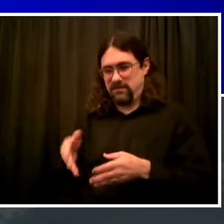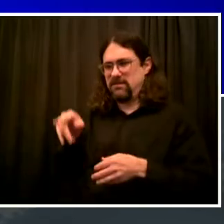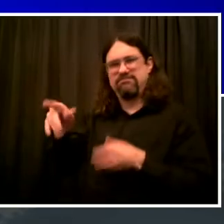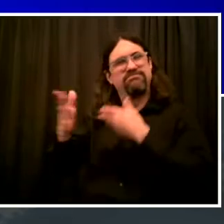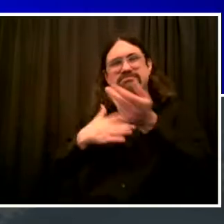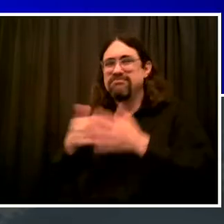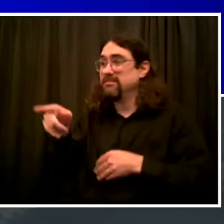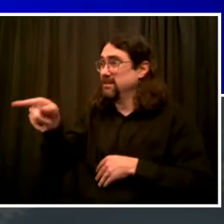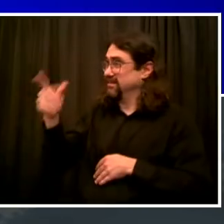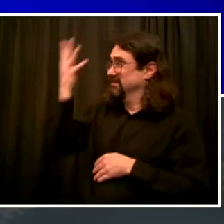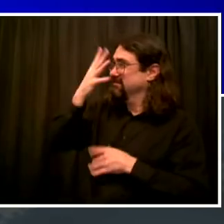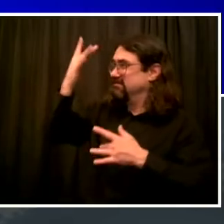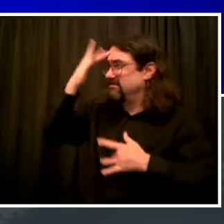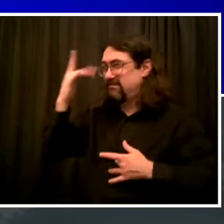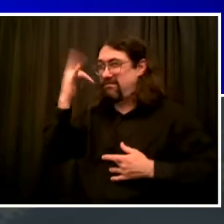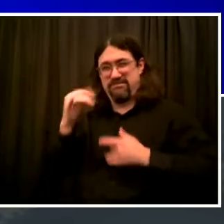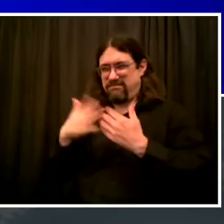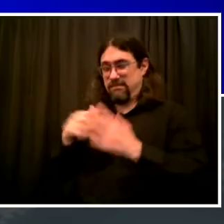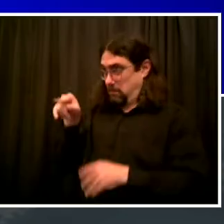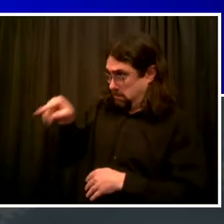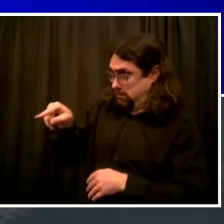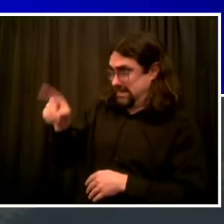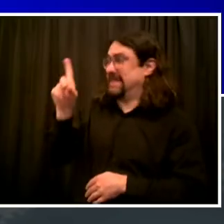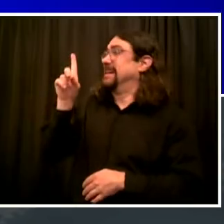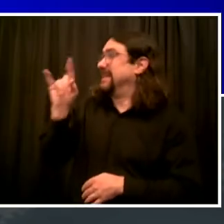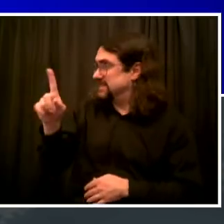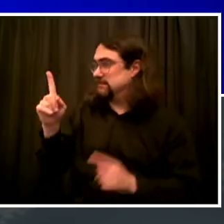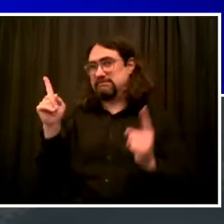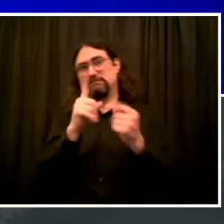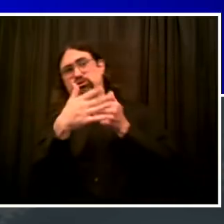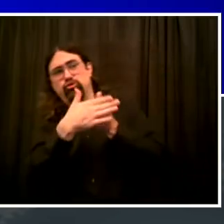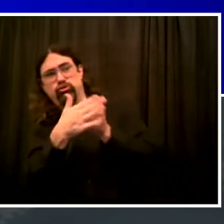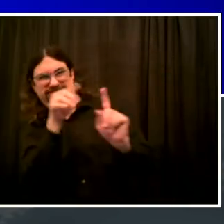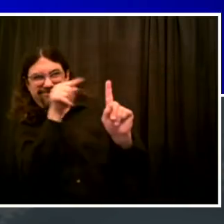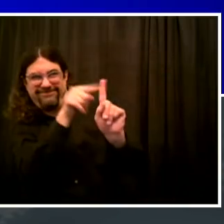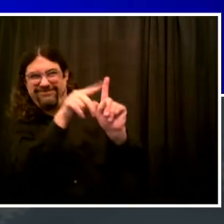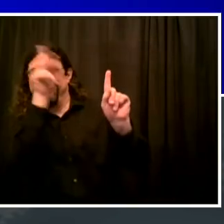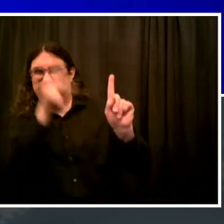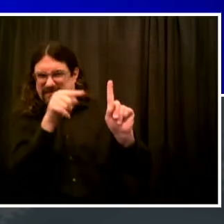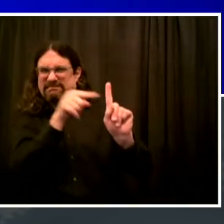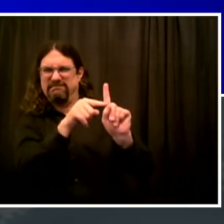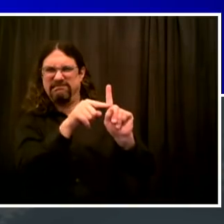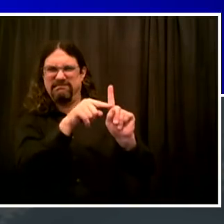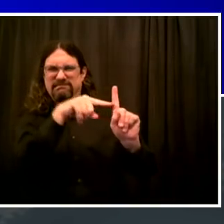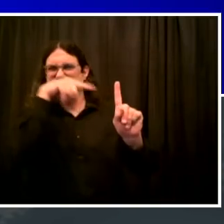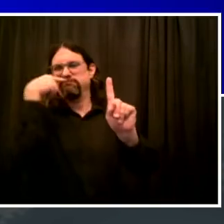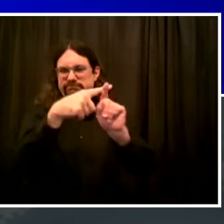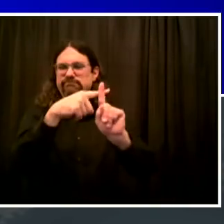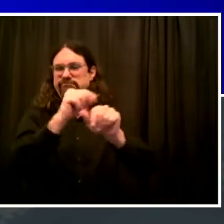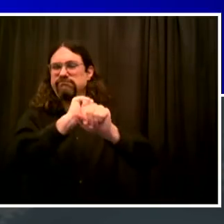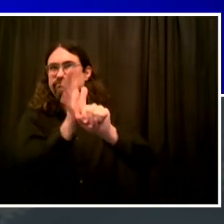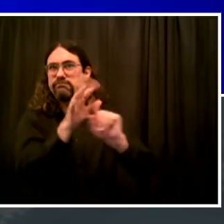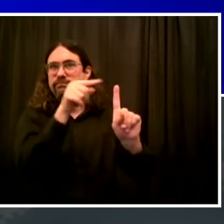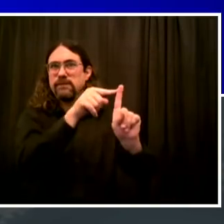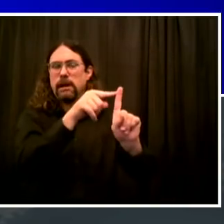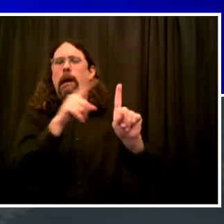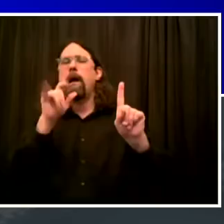COVID- 19PIEATNT. TH ISISHE T WORK THAT THE TEST AND TRACY FISHTIVE WILL BE DOING